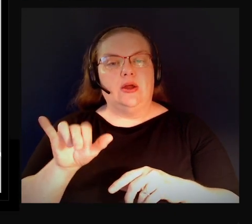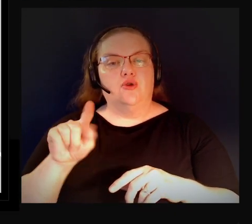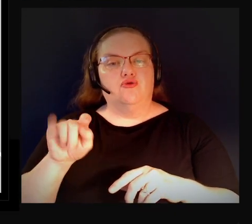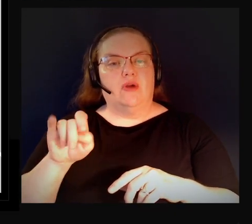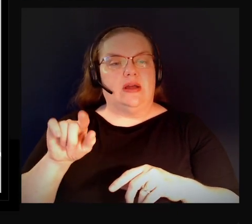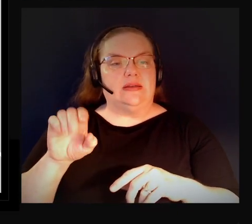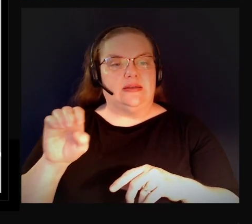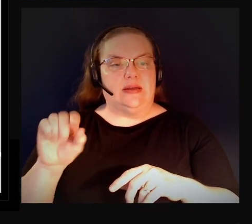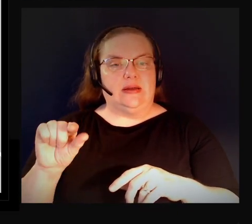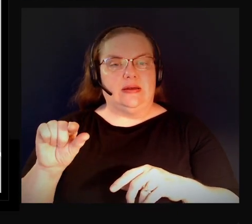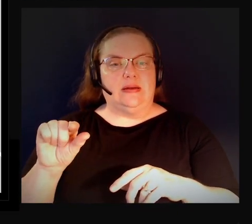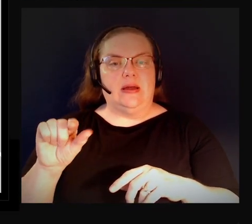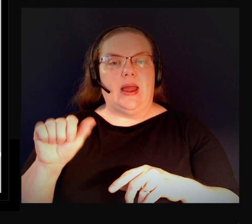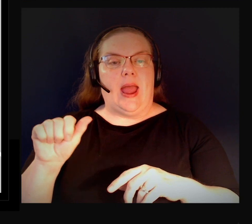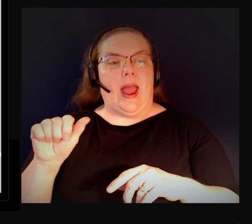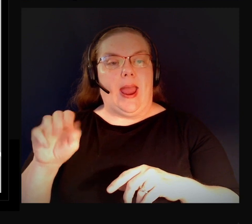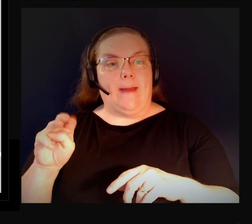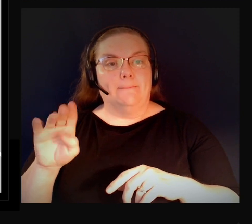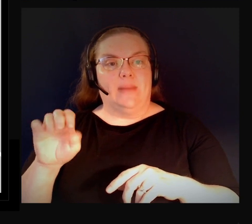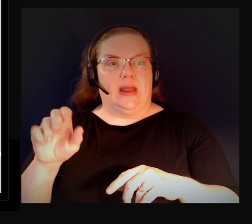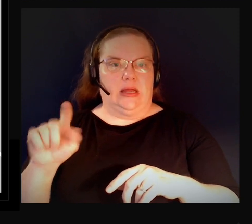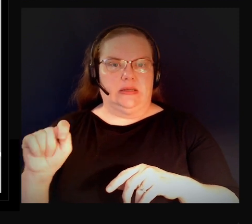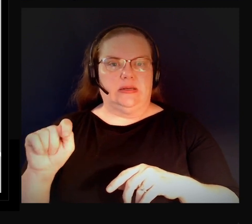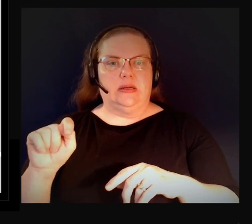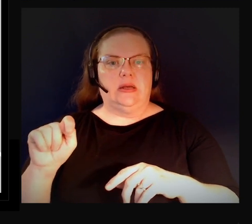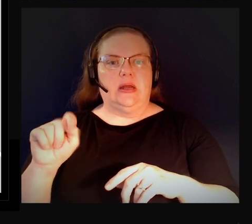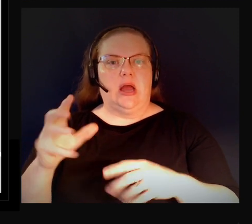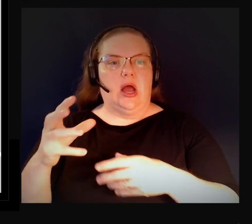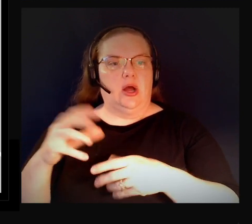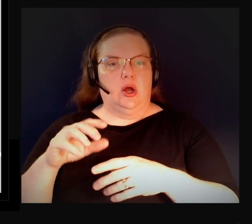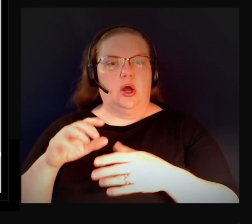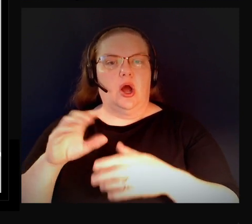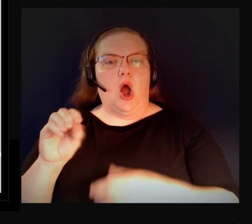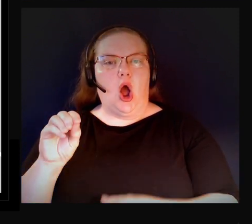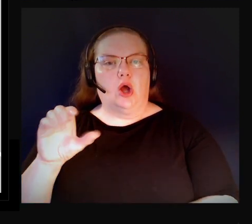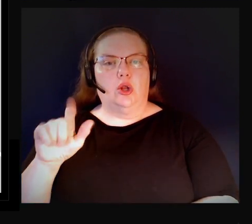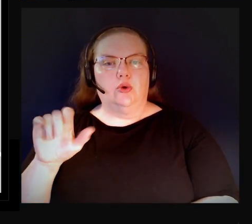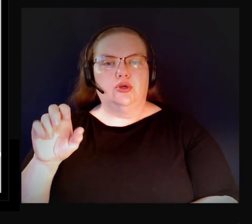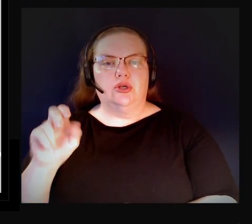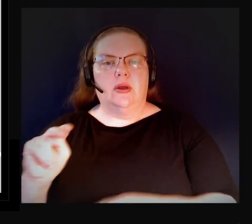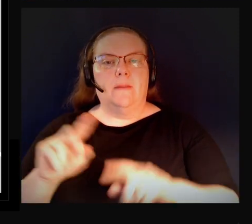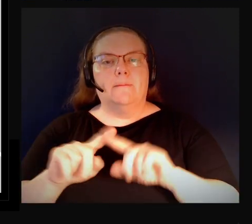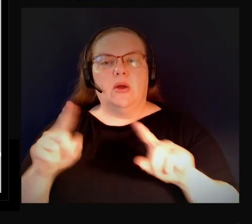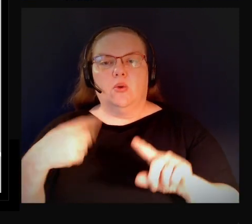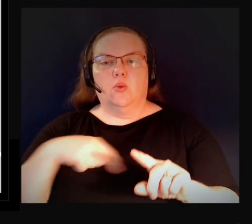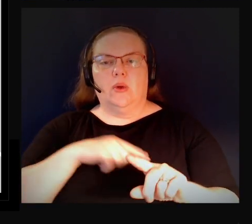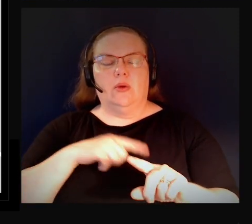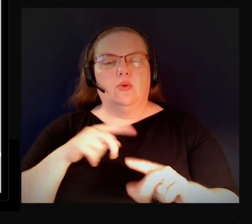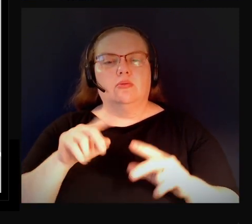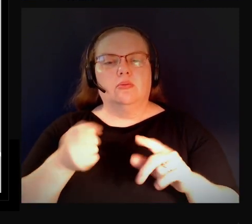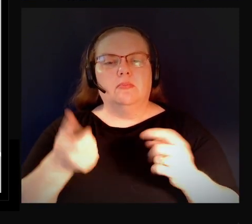The team only uses a single sample per pixel, and then uses the built-in denoising feature to eliminate most noise.